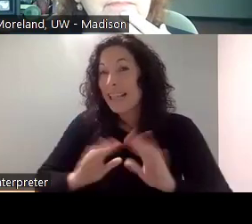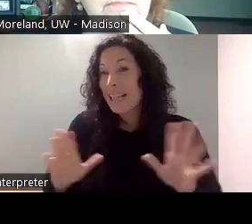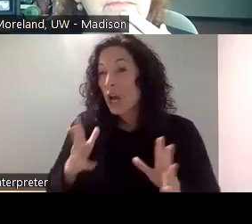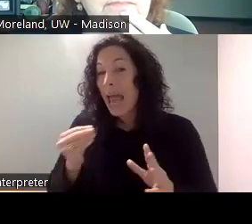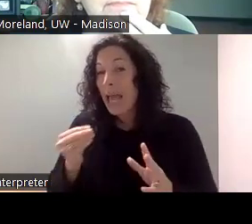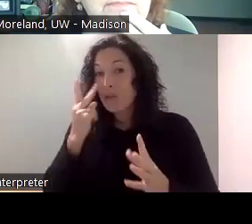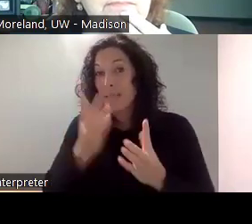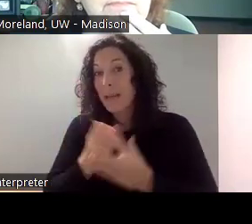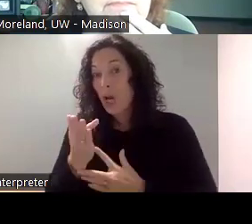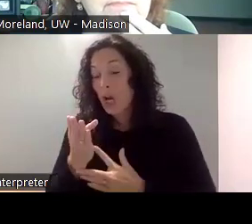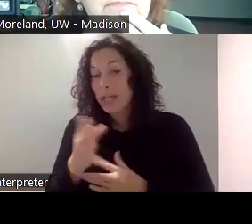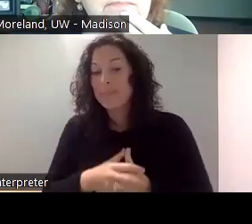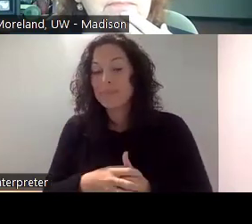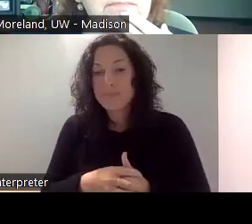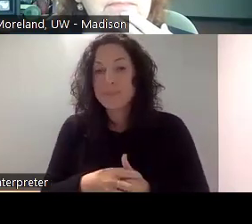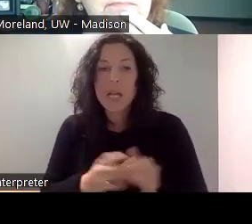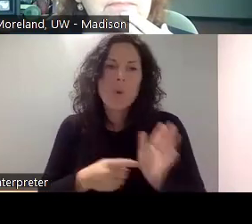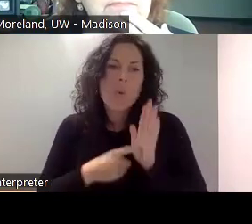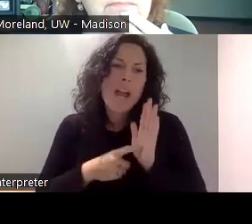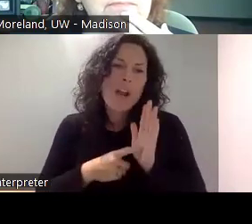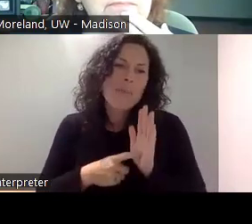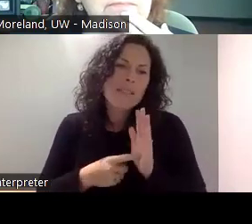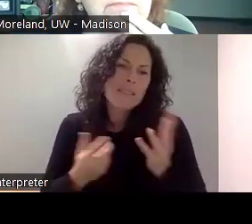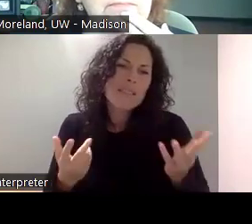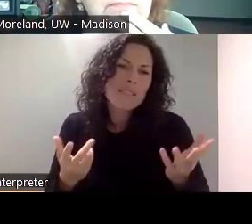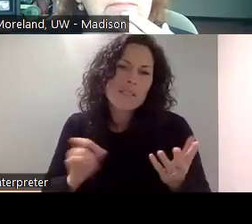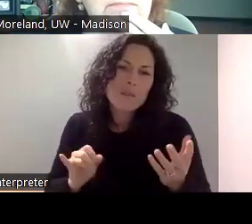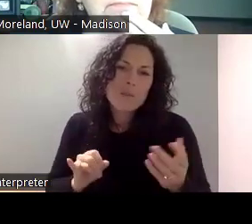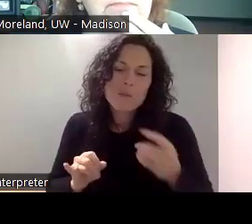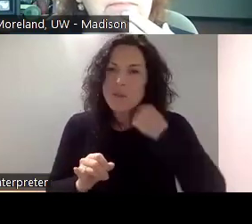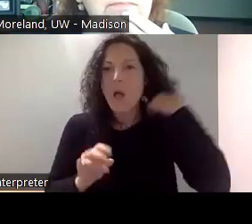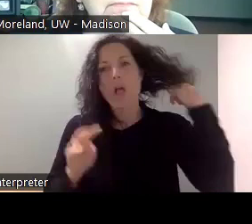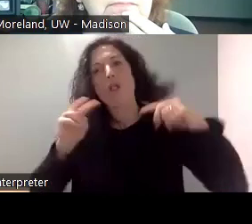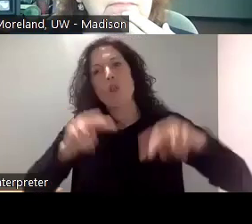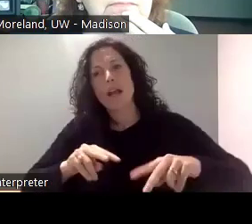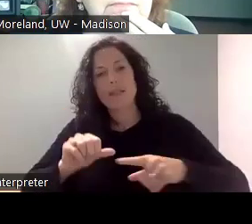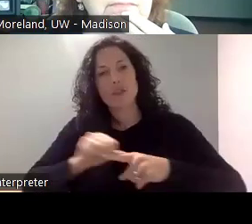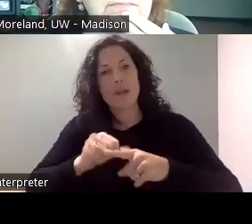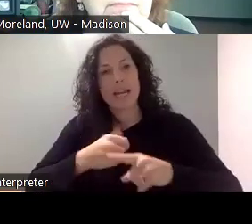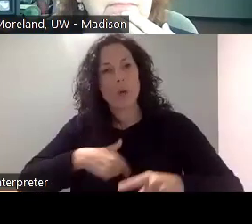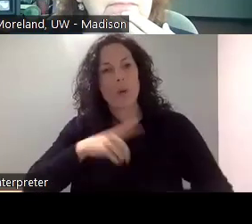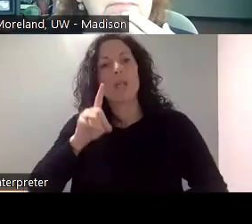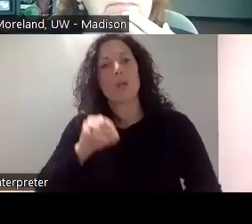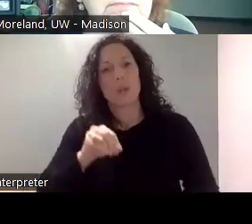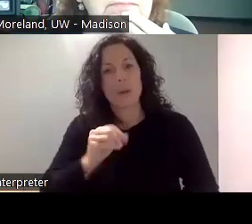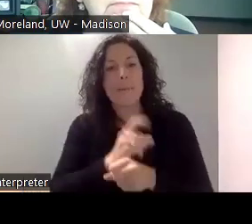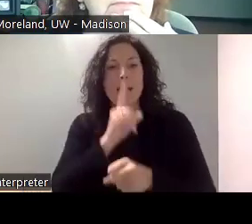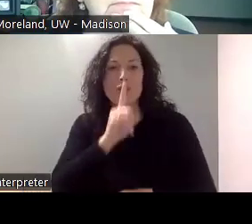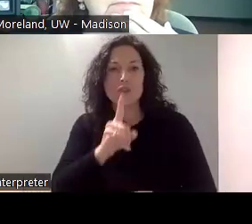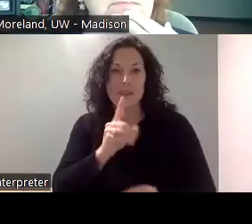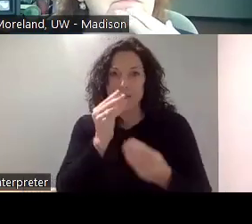and that their requirements are clear and transparent, so looking at the training that we do and making sure that the information is really clear,